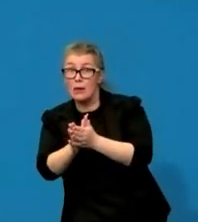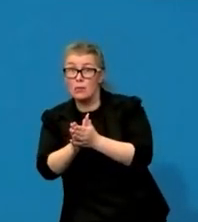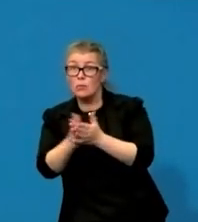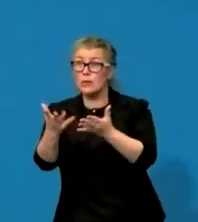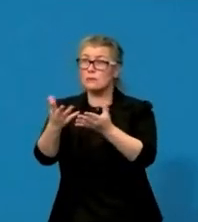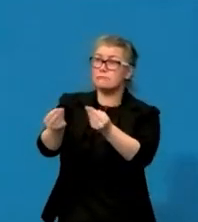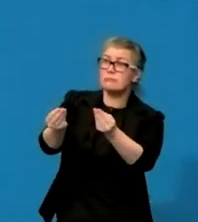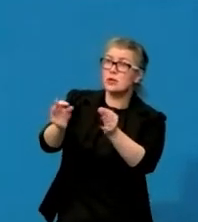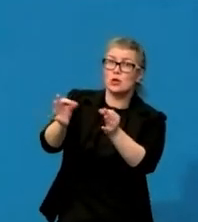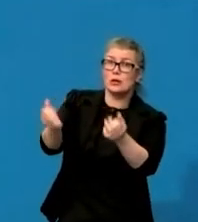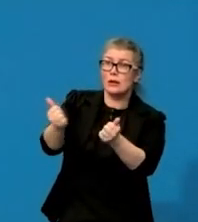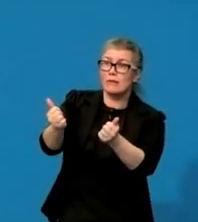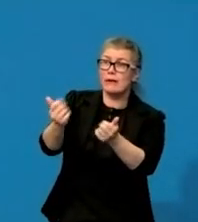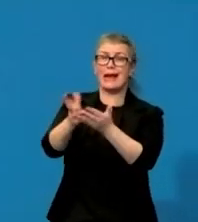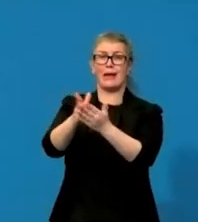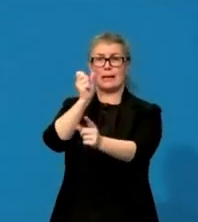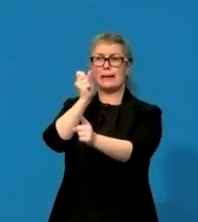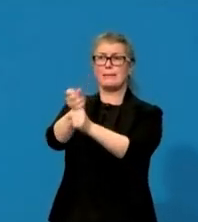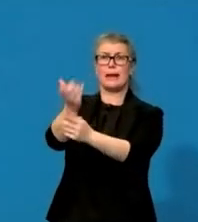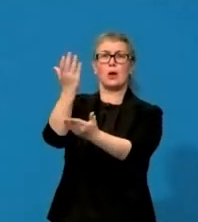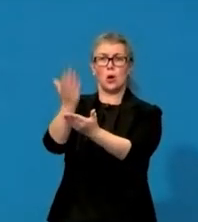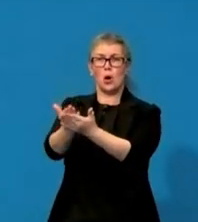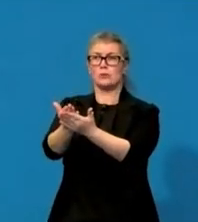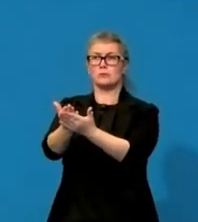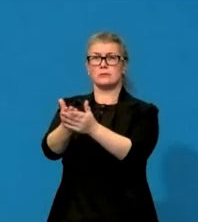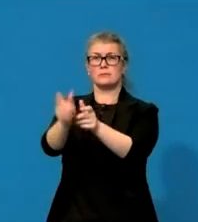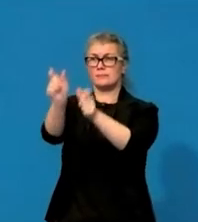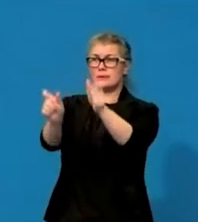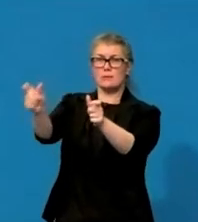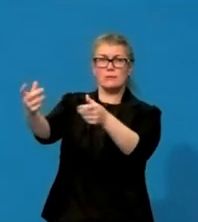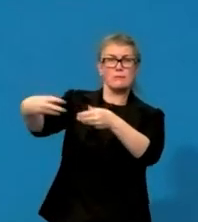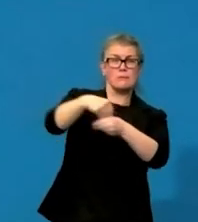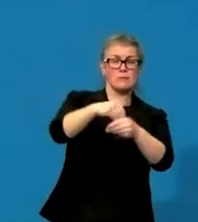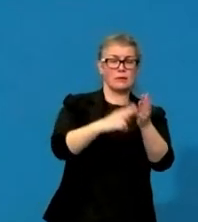impacts on the ability of First Nations participants in remote and very remote